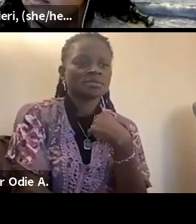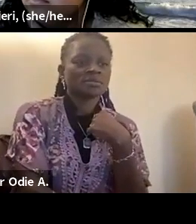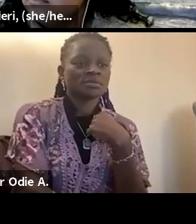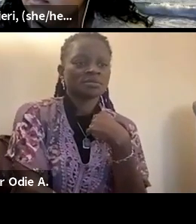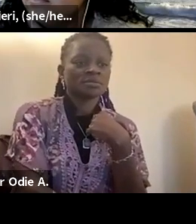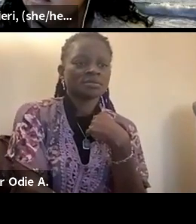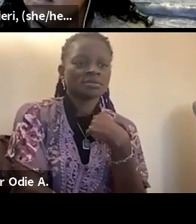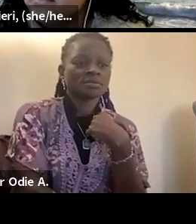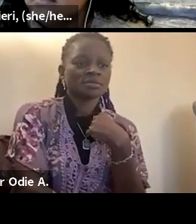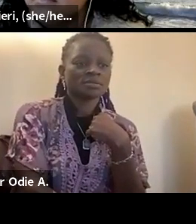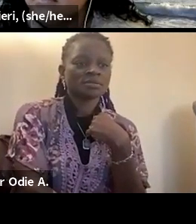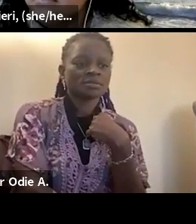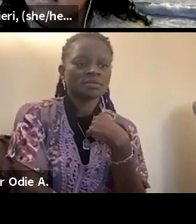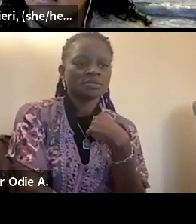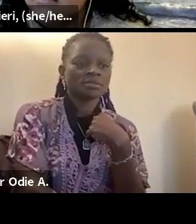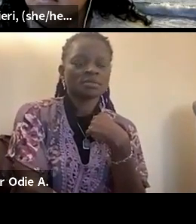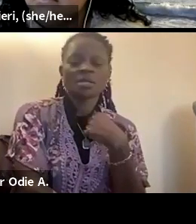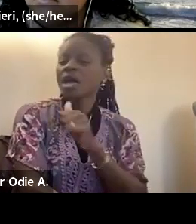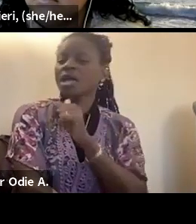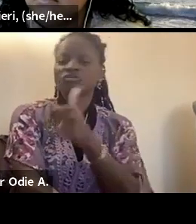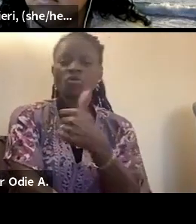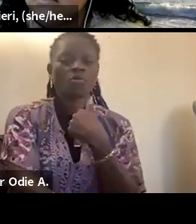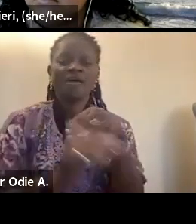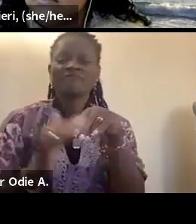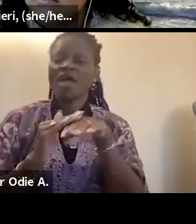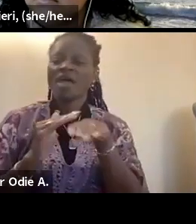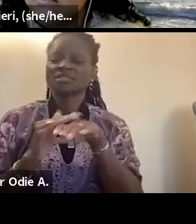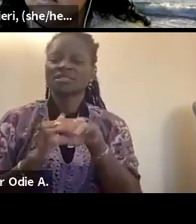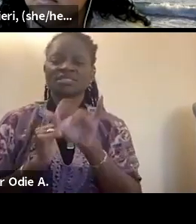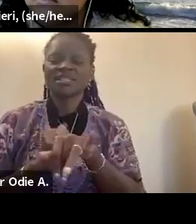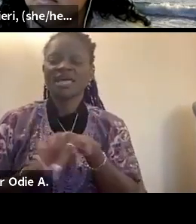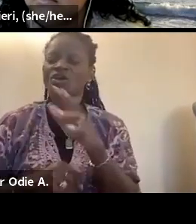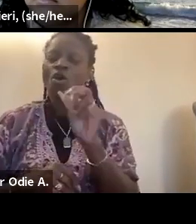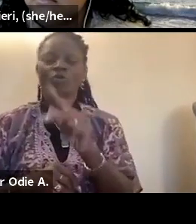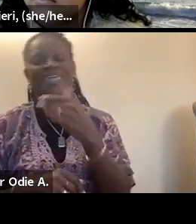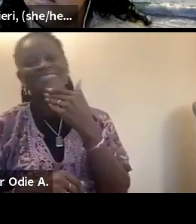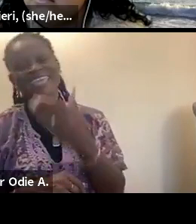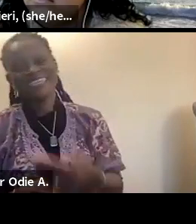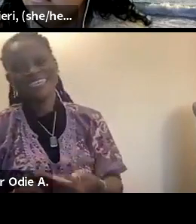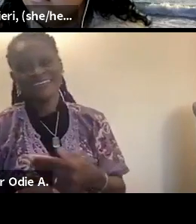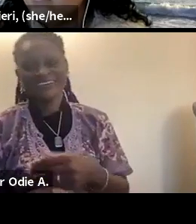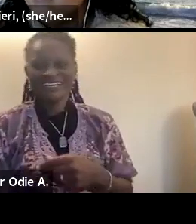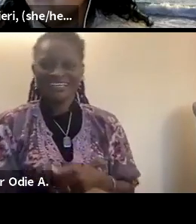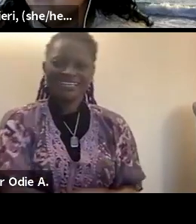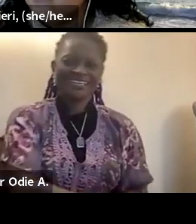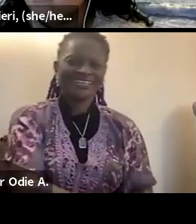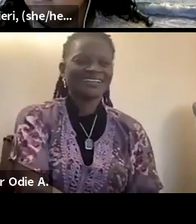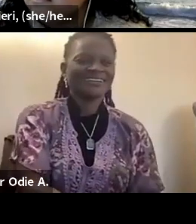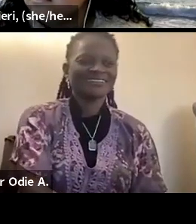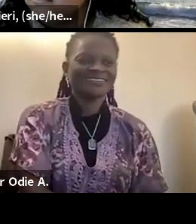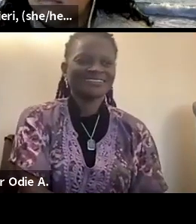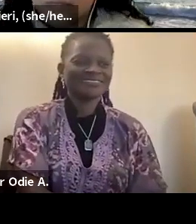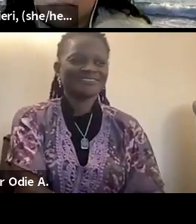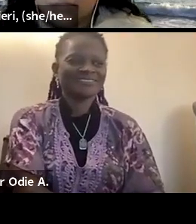I do not have access to that data. Okay. Thanks, everyone. Hey. Thanks, Phil.